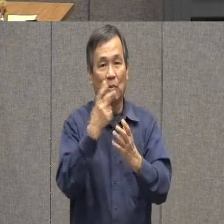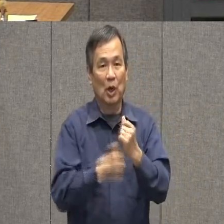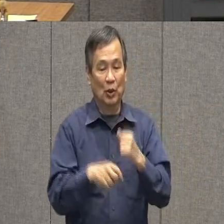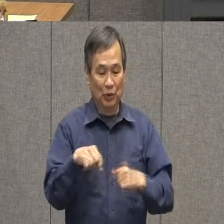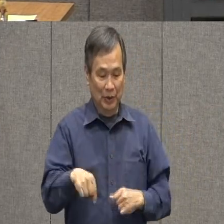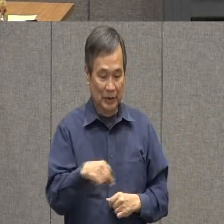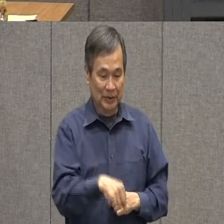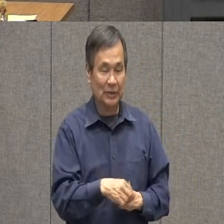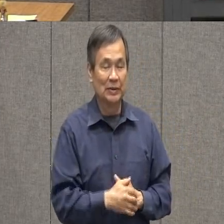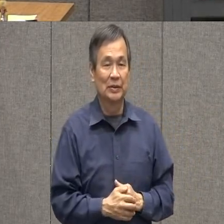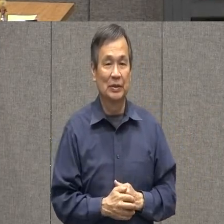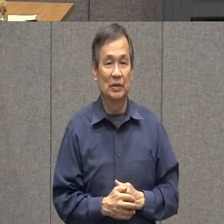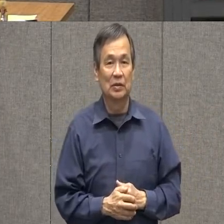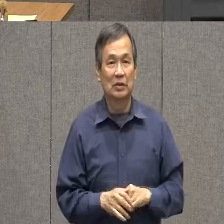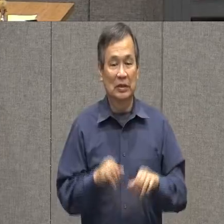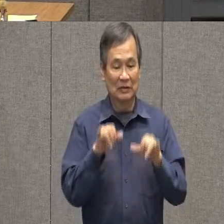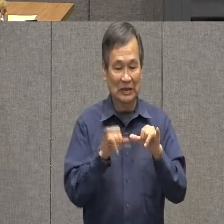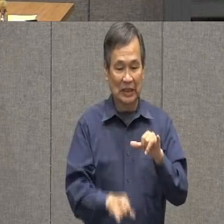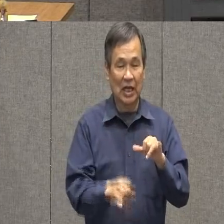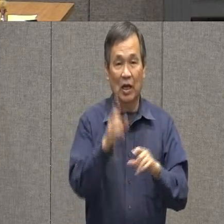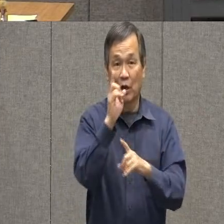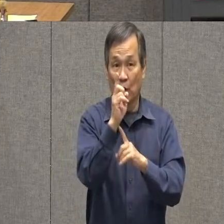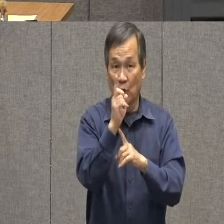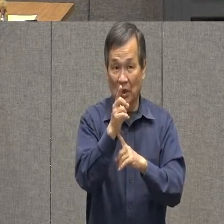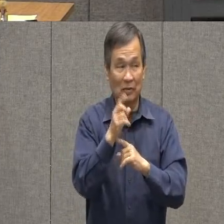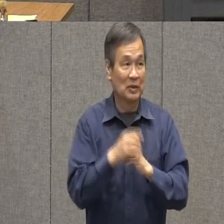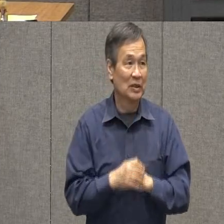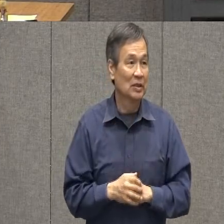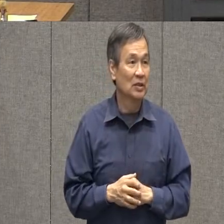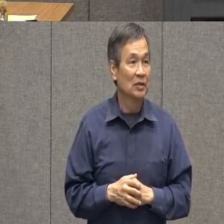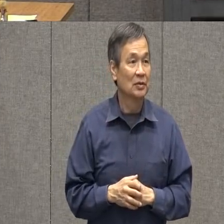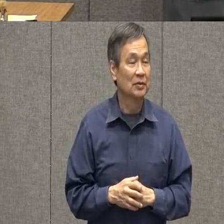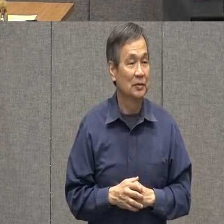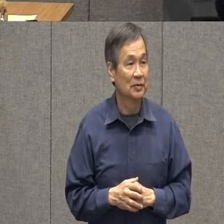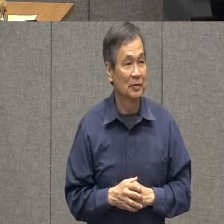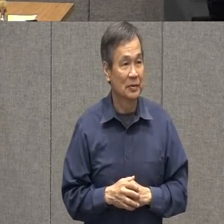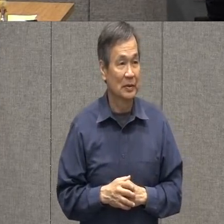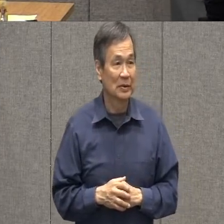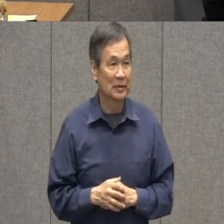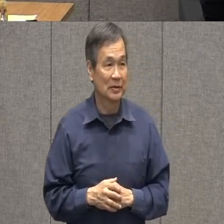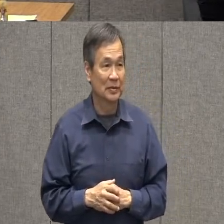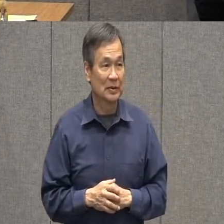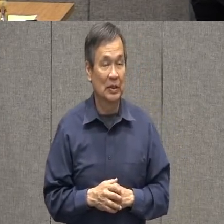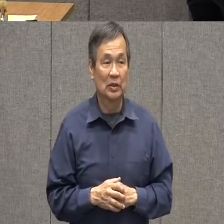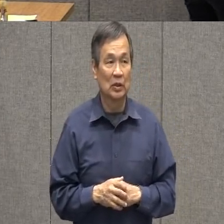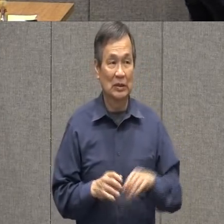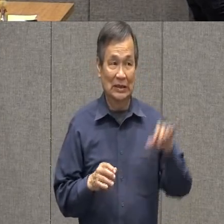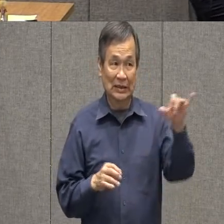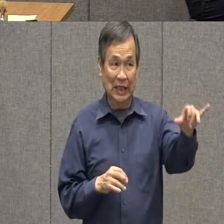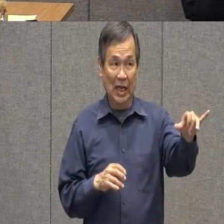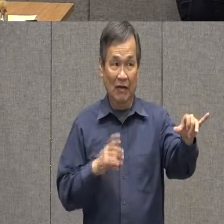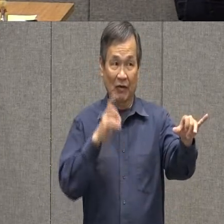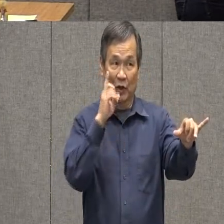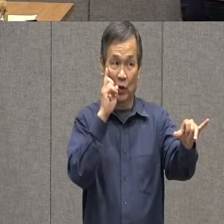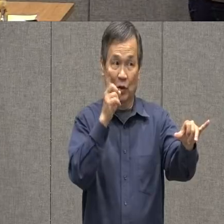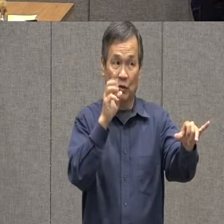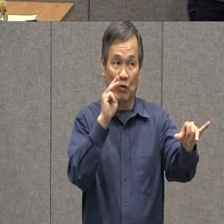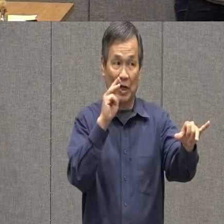'cause you have to hold it for at least a minute. So Ms. Ley's gonna think of a pose that she can hold for a minute. Okay.